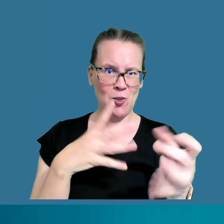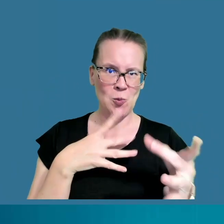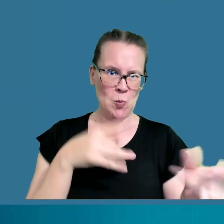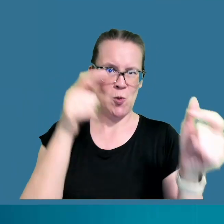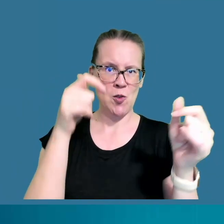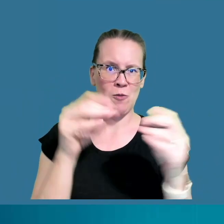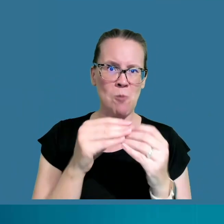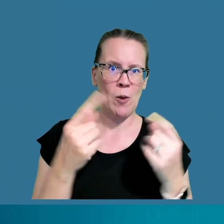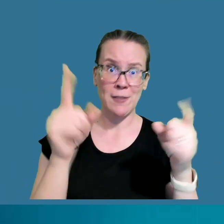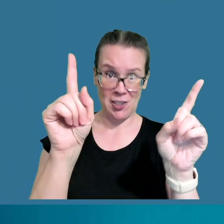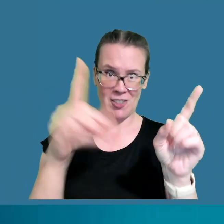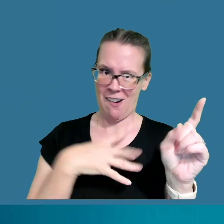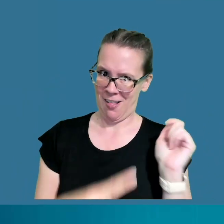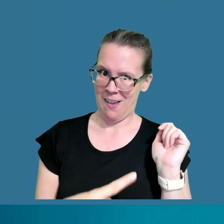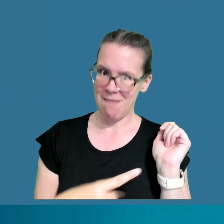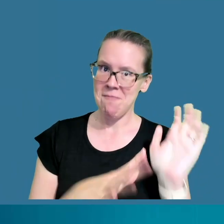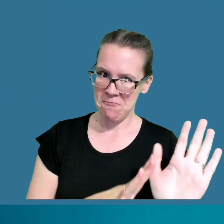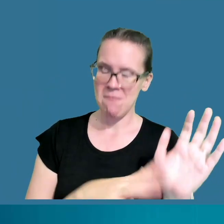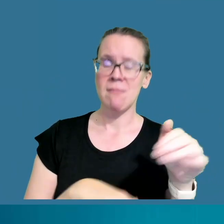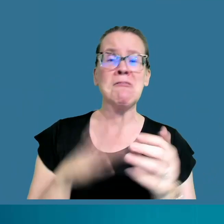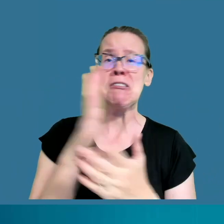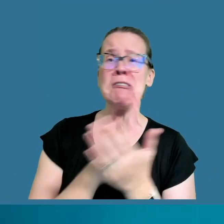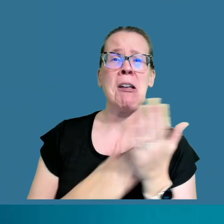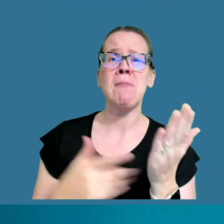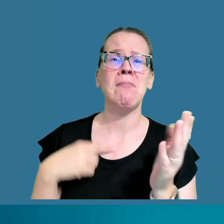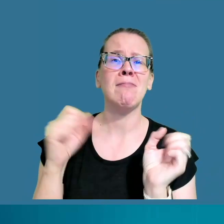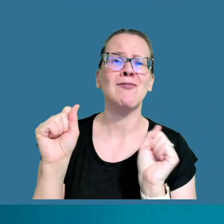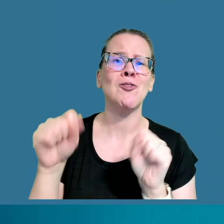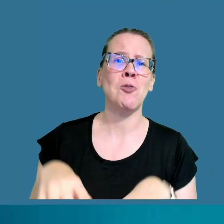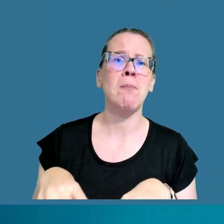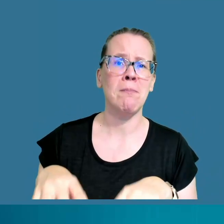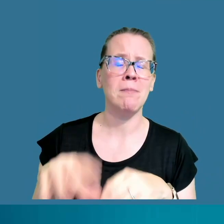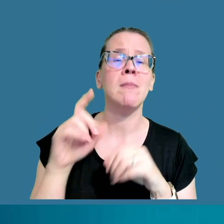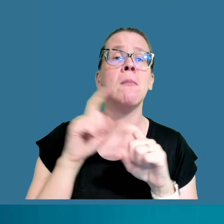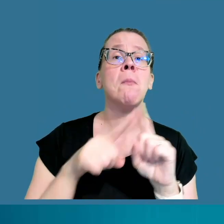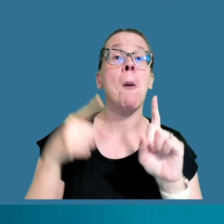because they're part of my process and make things easier, faster, and more efficient for me. But